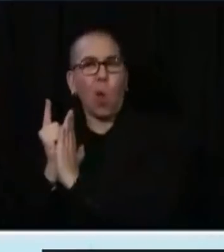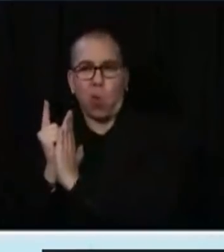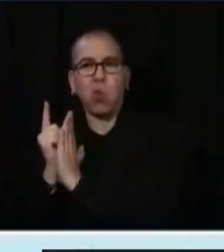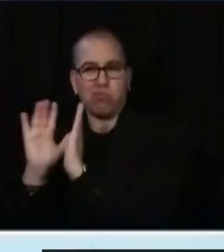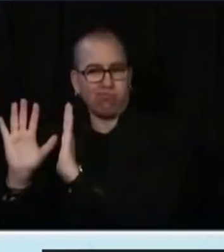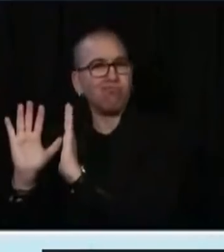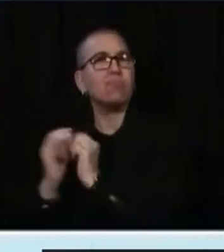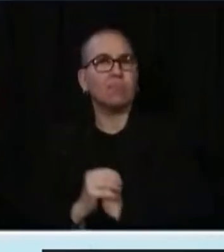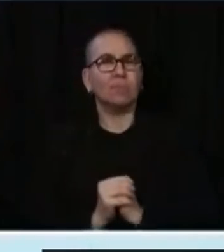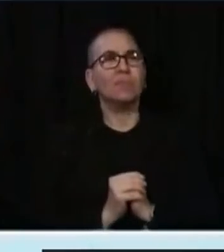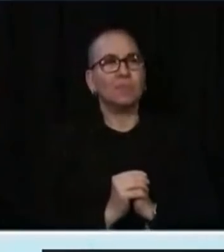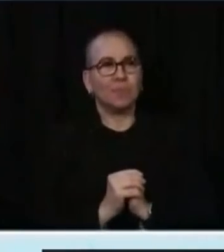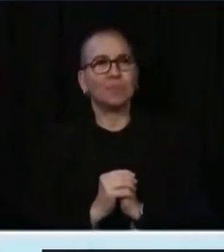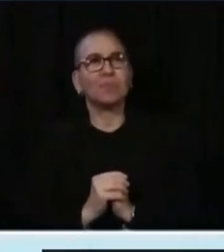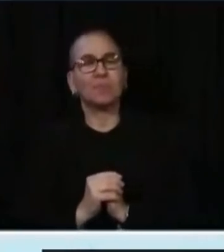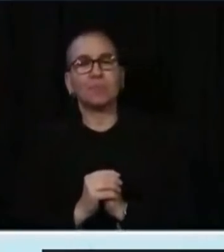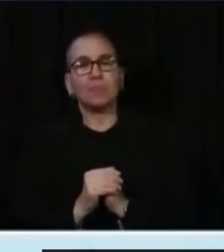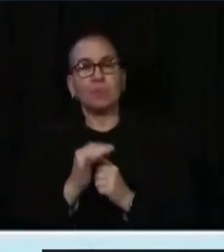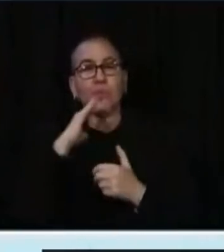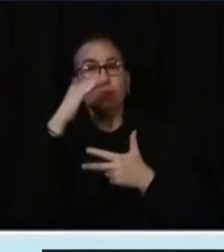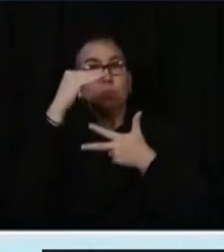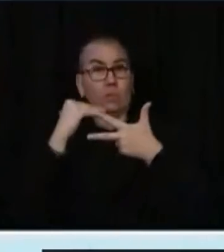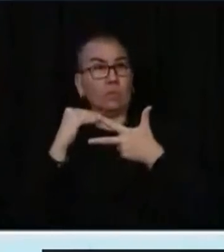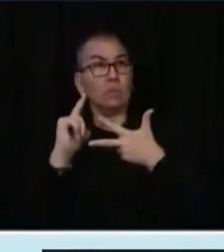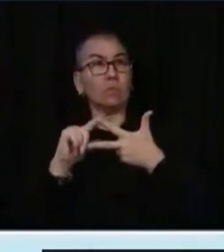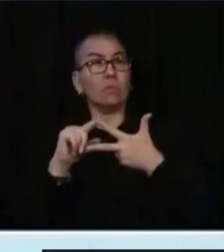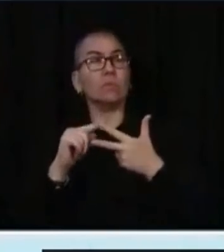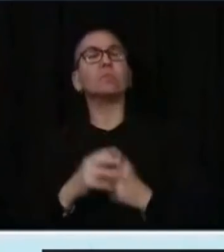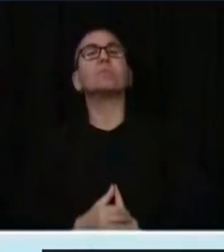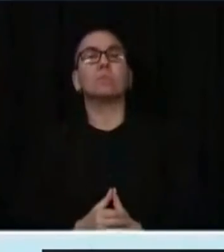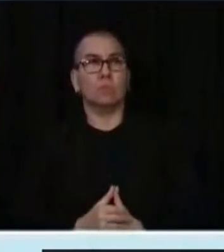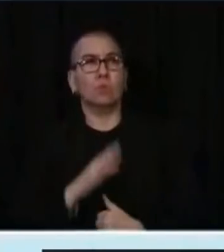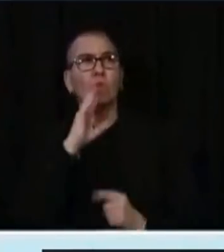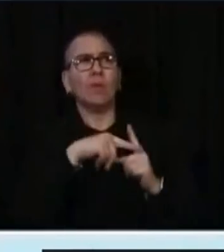INN TOMORROW AT NOON AND YOU CAN STAY OPEN UNTIL CLOSING